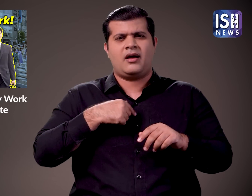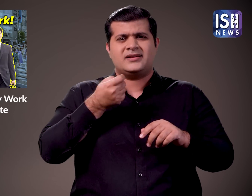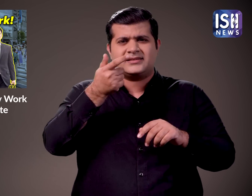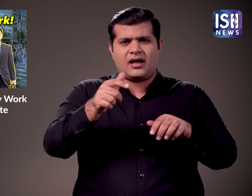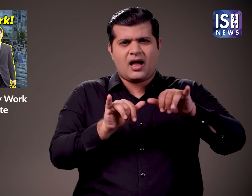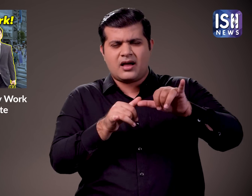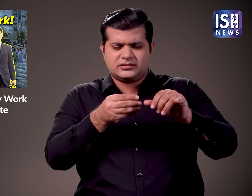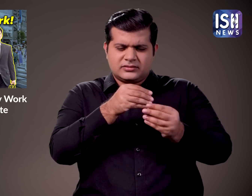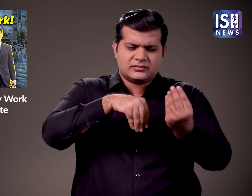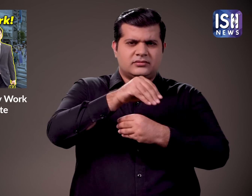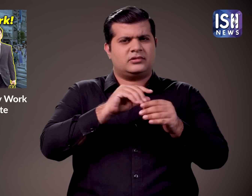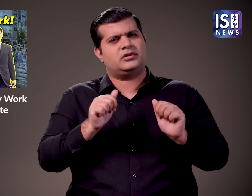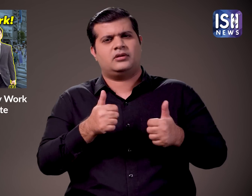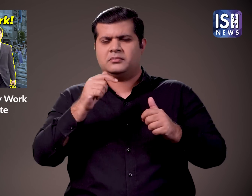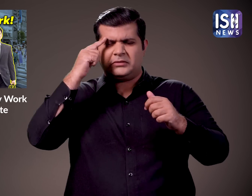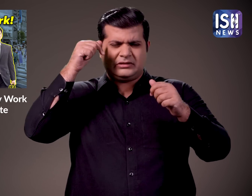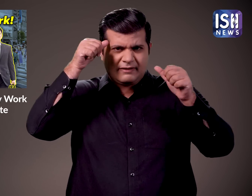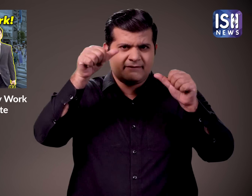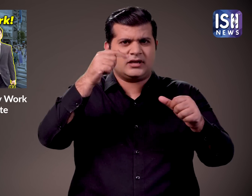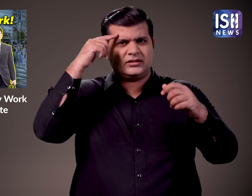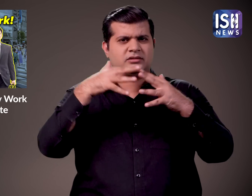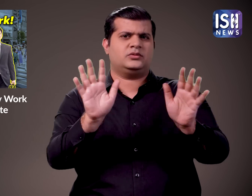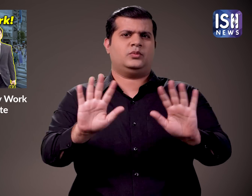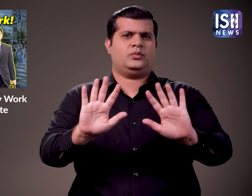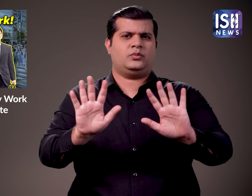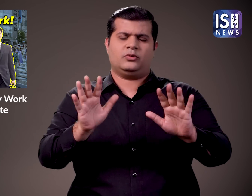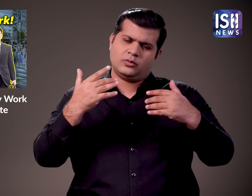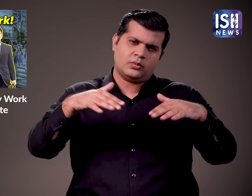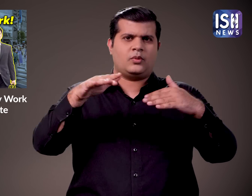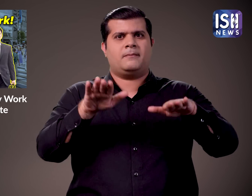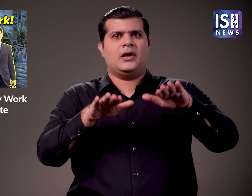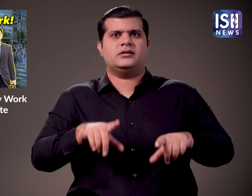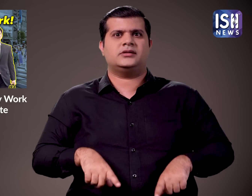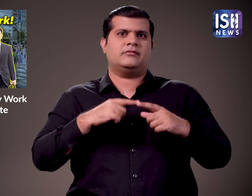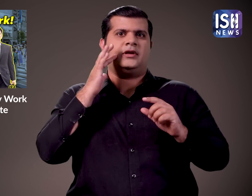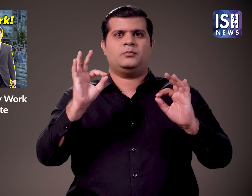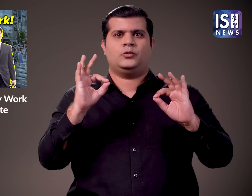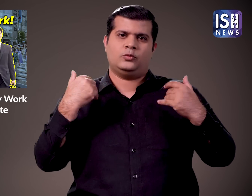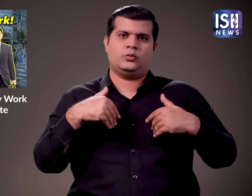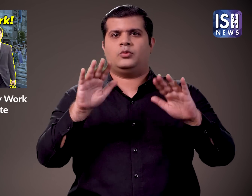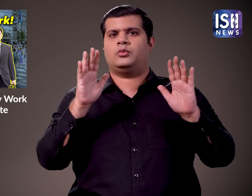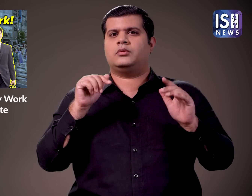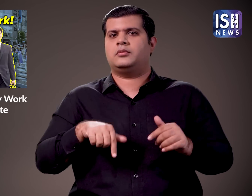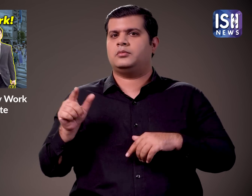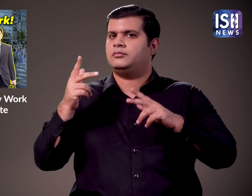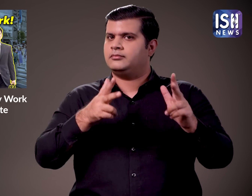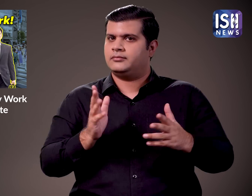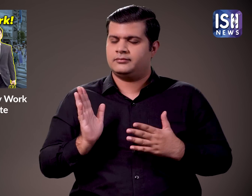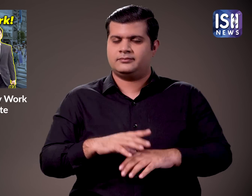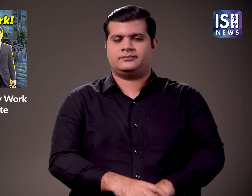Their salary will be adjusted accordingly and they need not get stressed. This way they can have a better work-life balance.